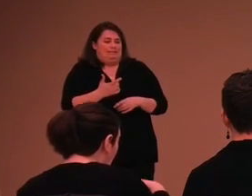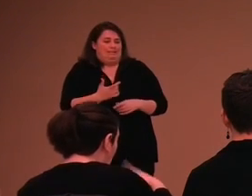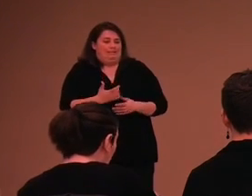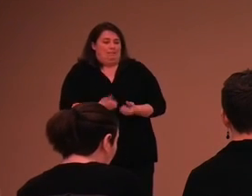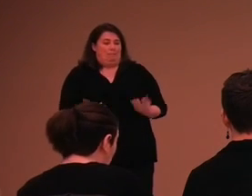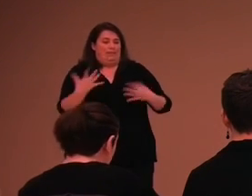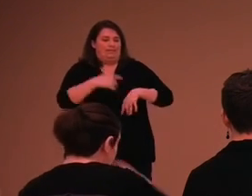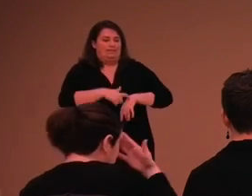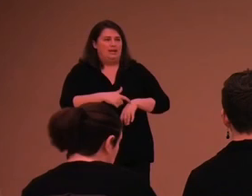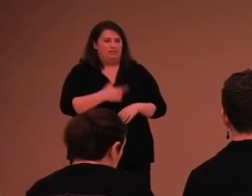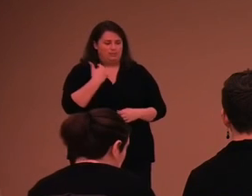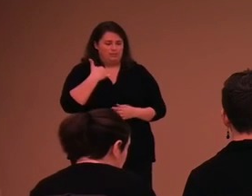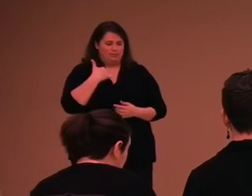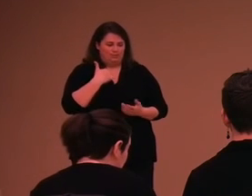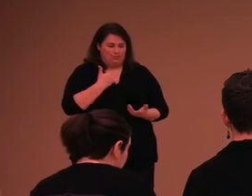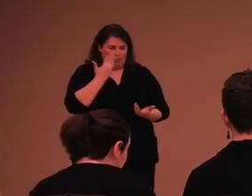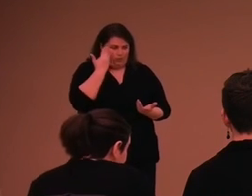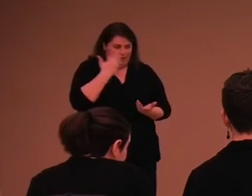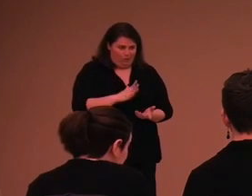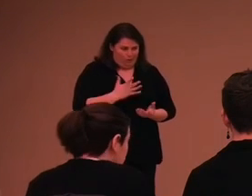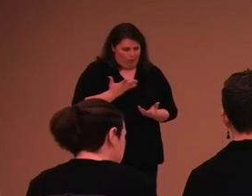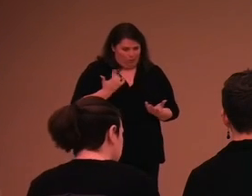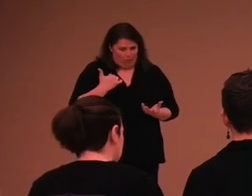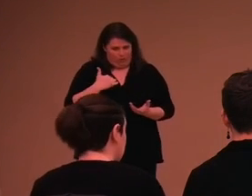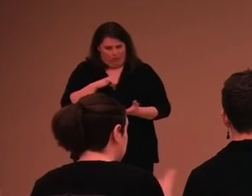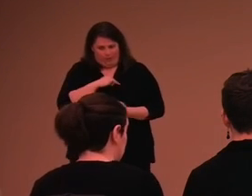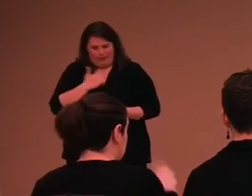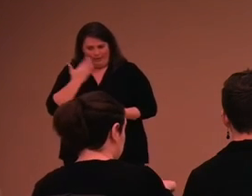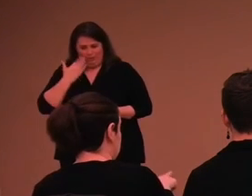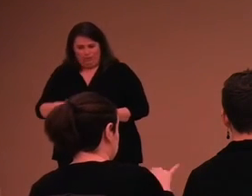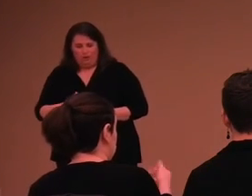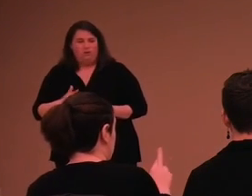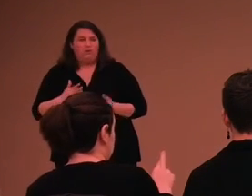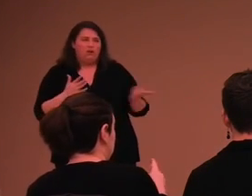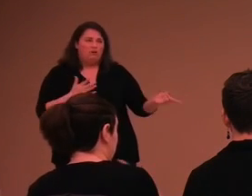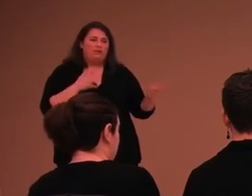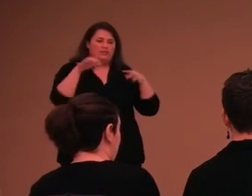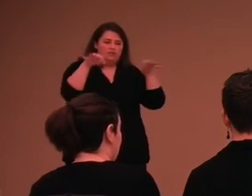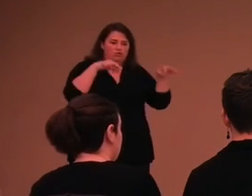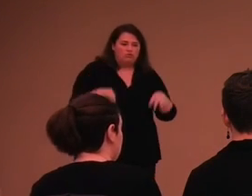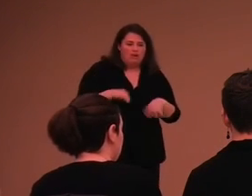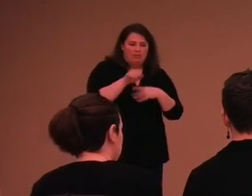This reminds me of so much of the conversation here like Jason was describing the ASL videos